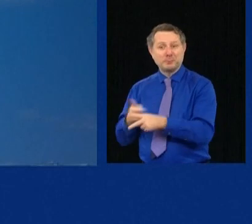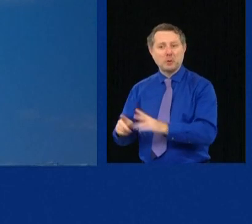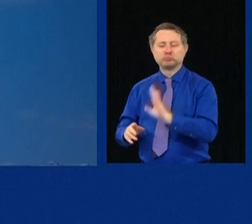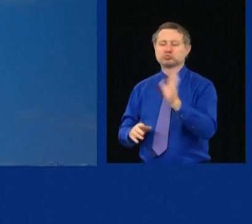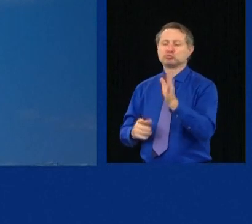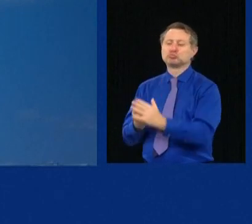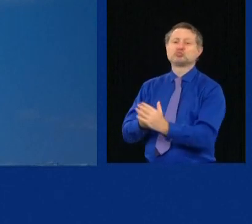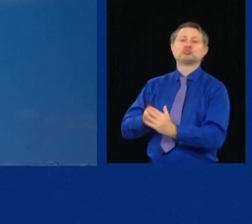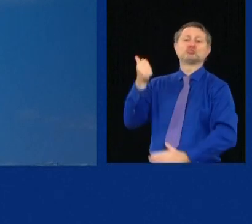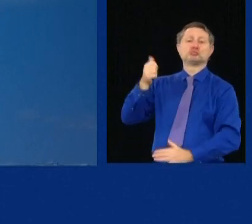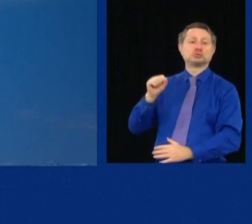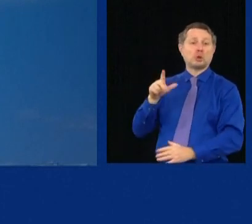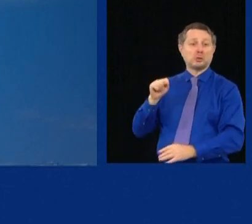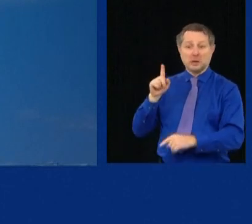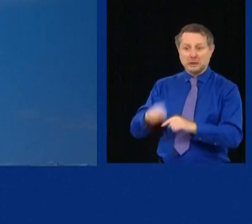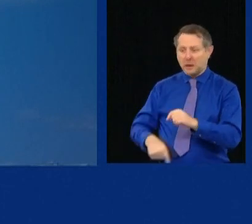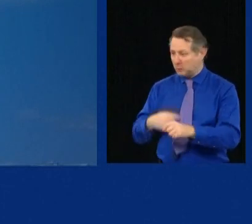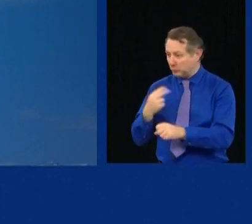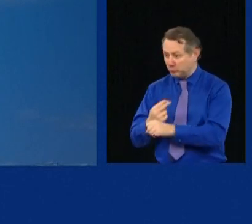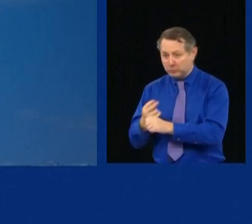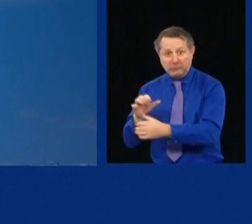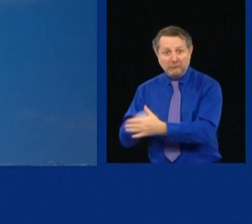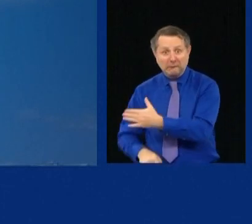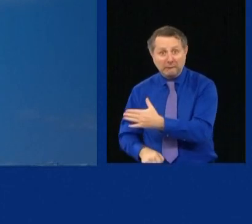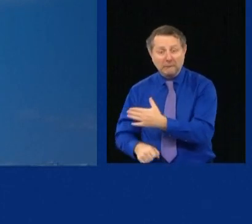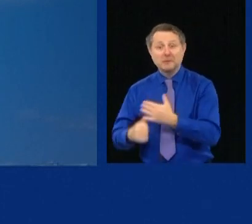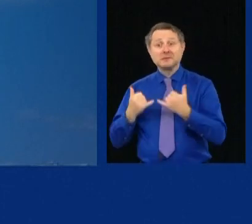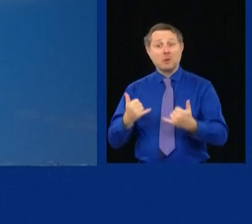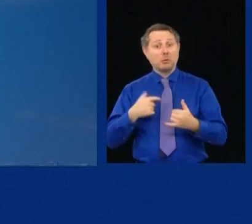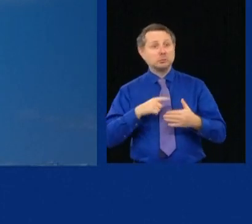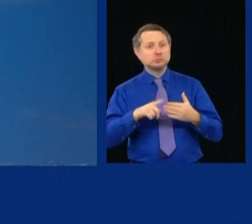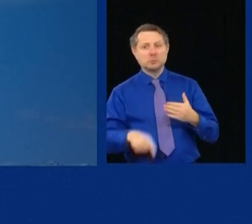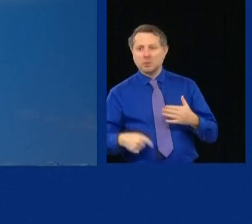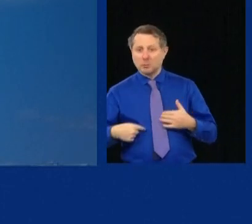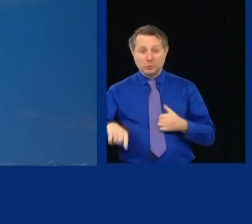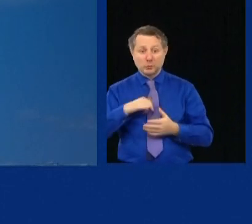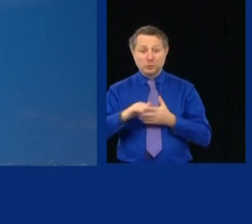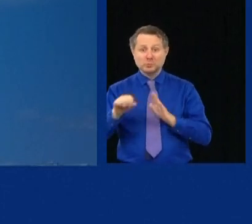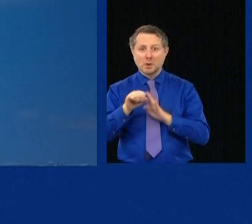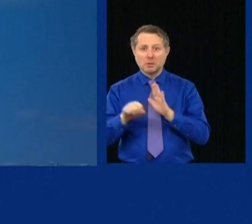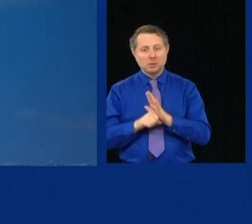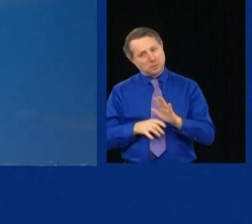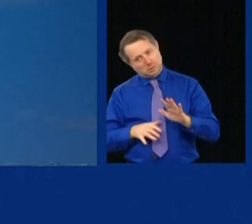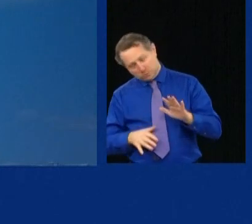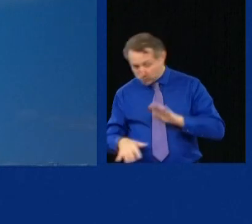TAX CHANGE THAT WAS MADE IN